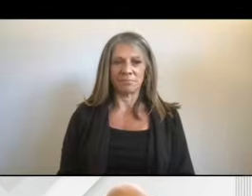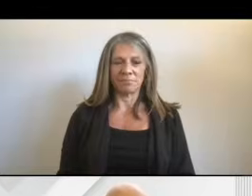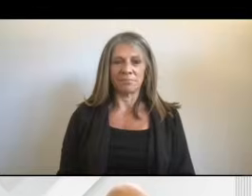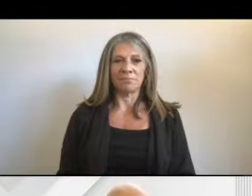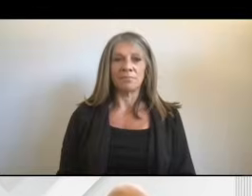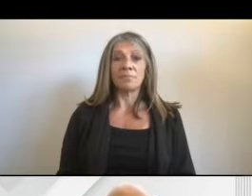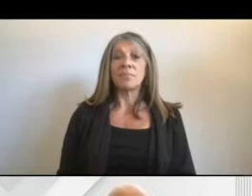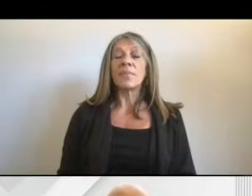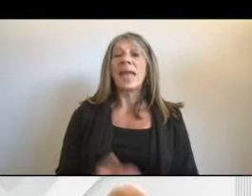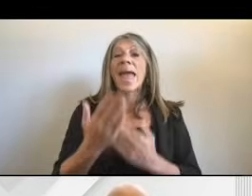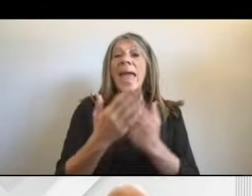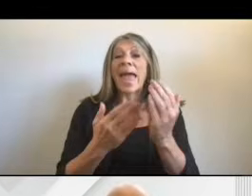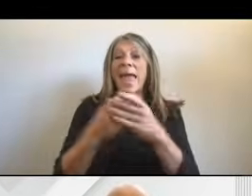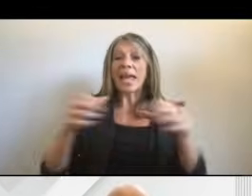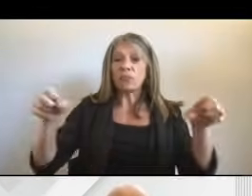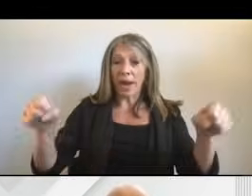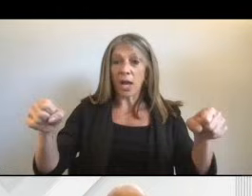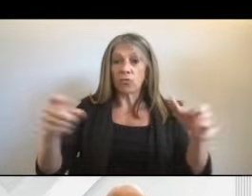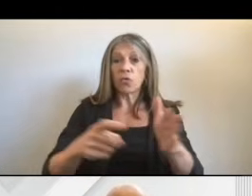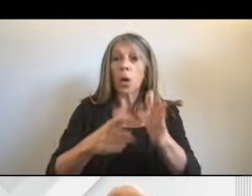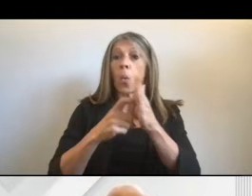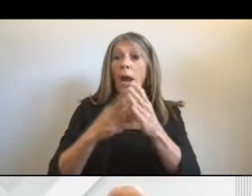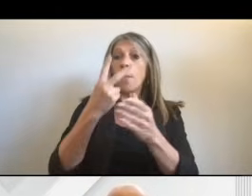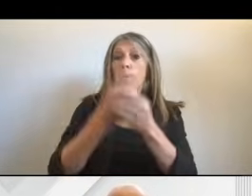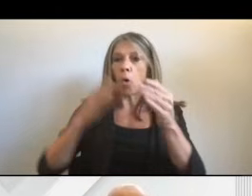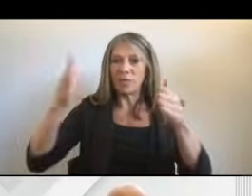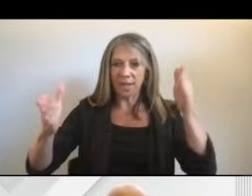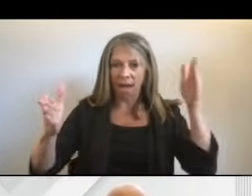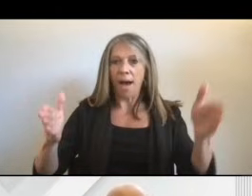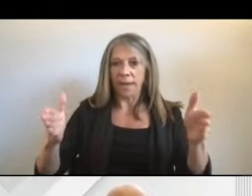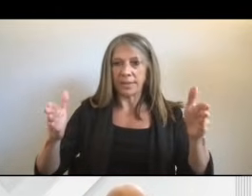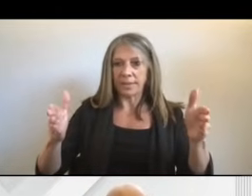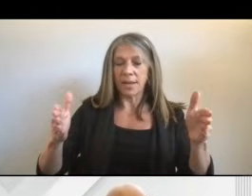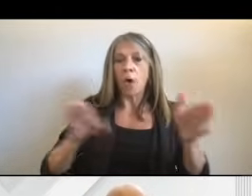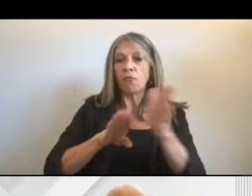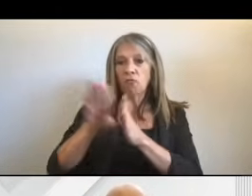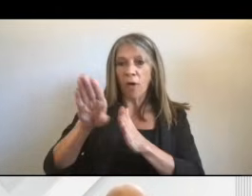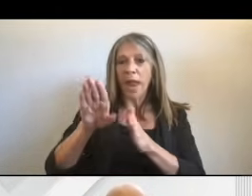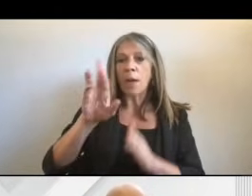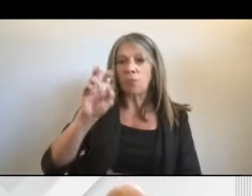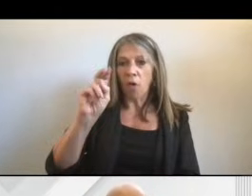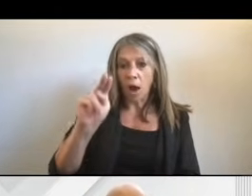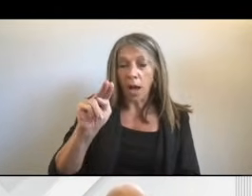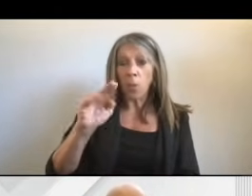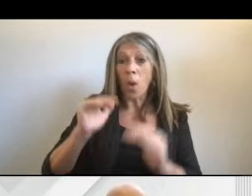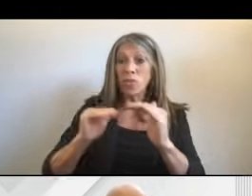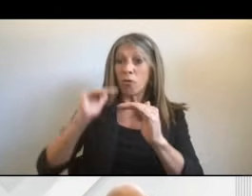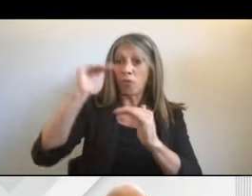Handrails are required on both sides of ramp runs when the rise of the ramp is higher